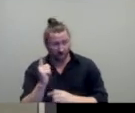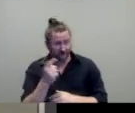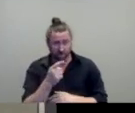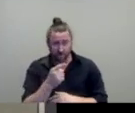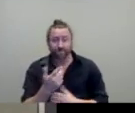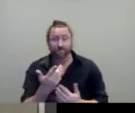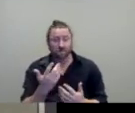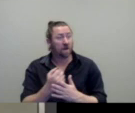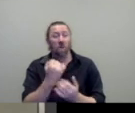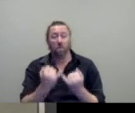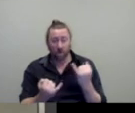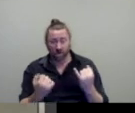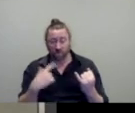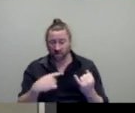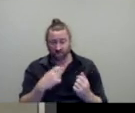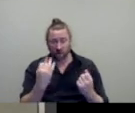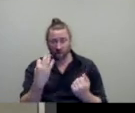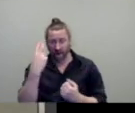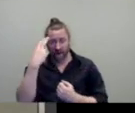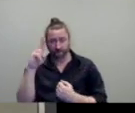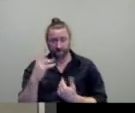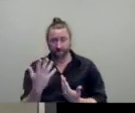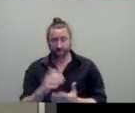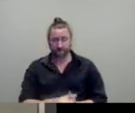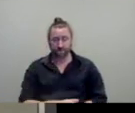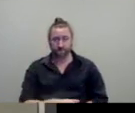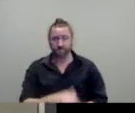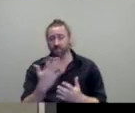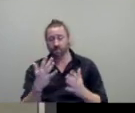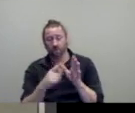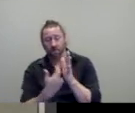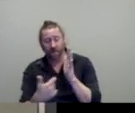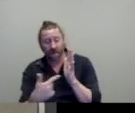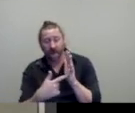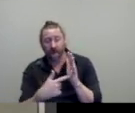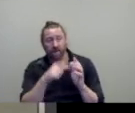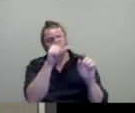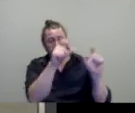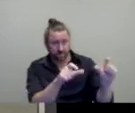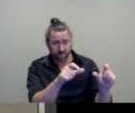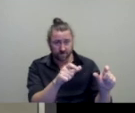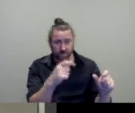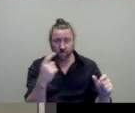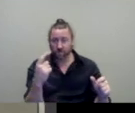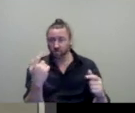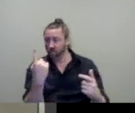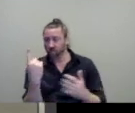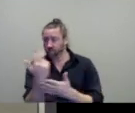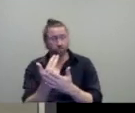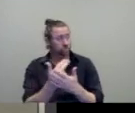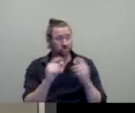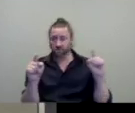doesn't have a title and neither the artist or the sitters is still alive to tell us about this work